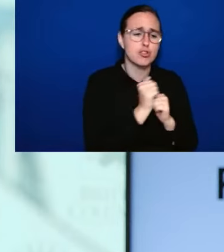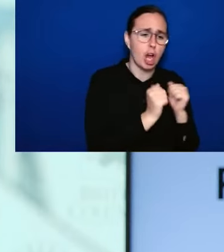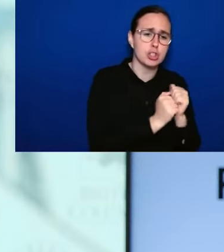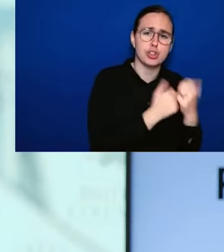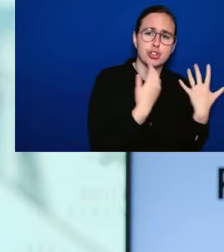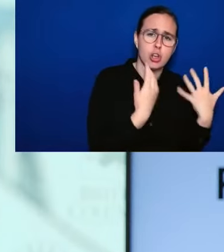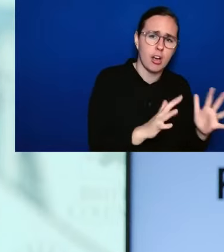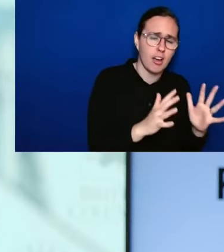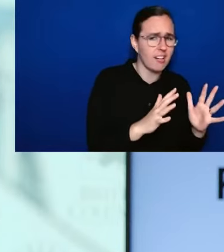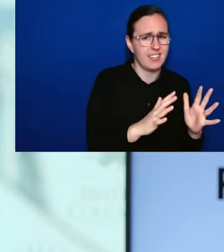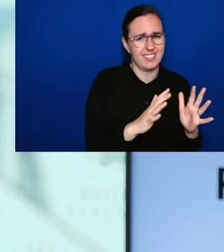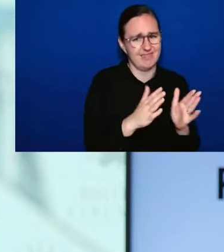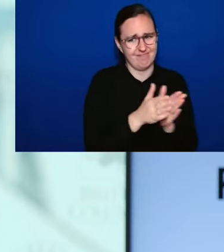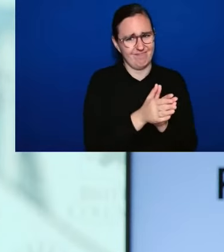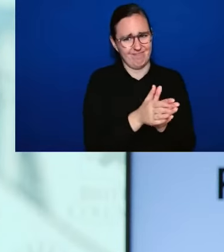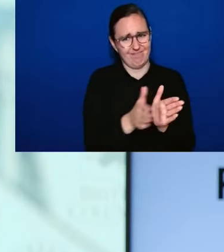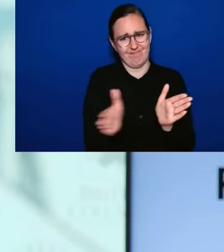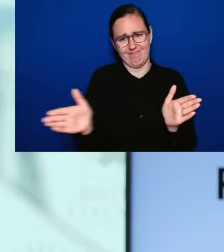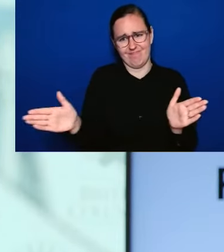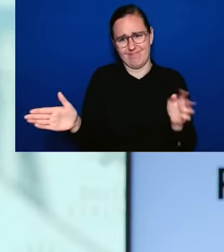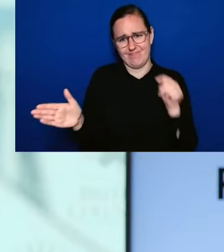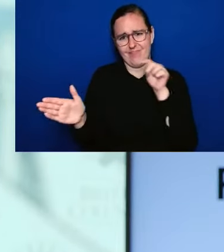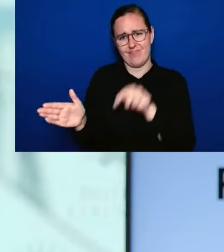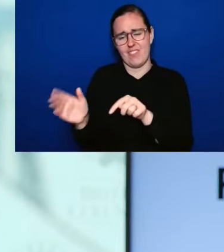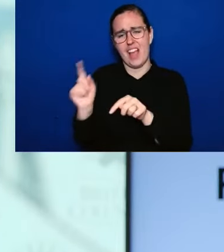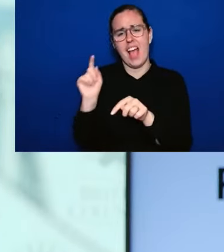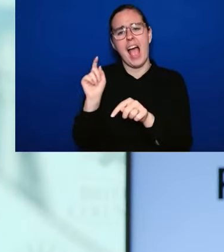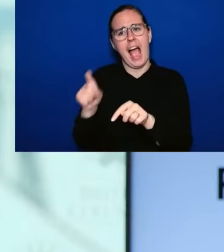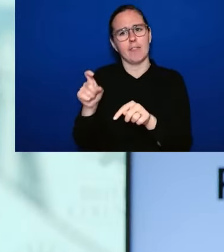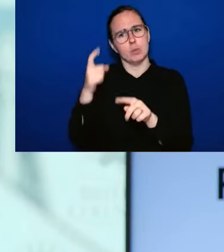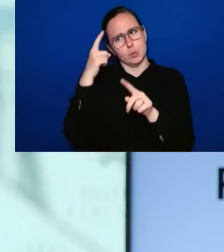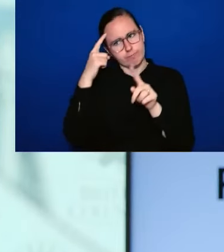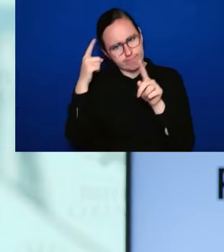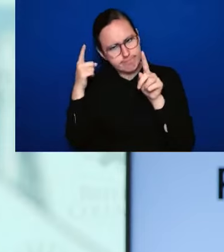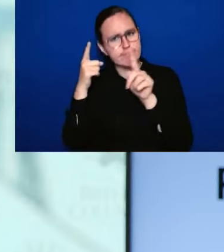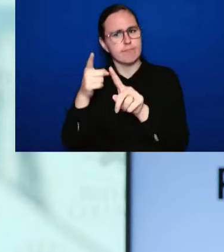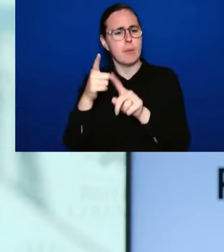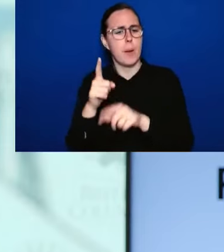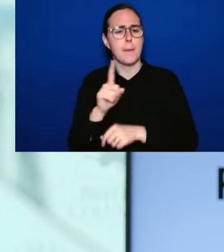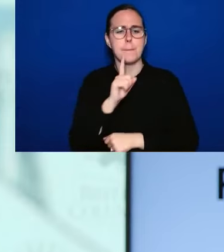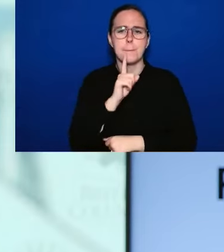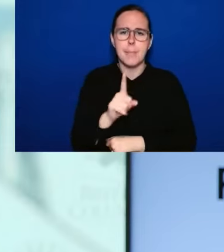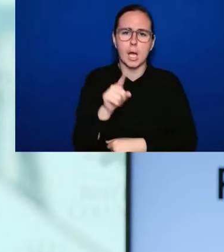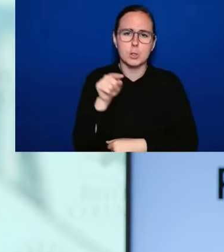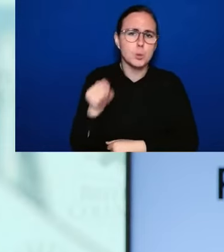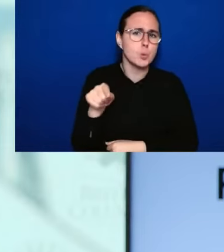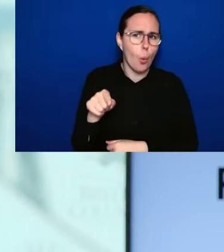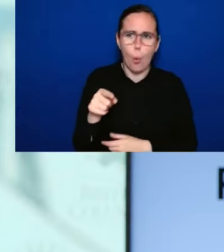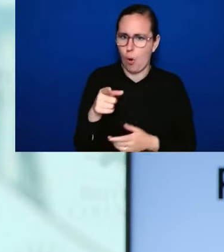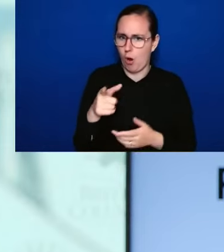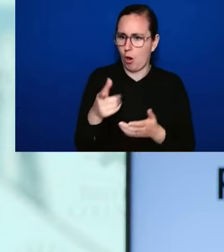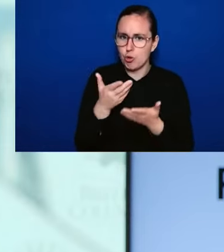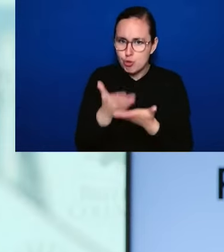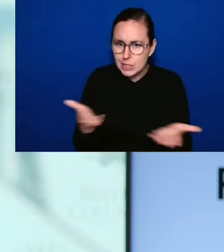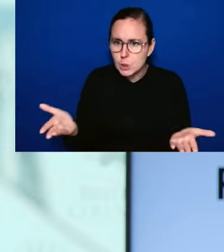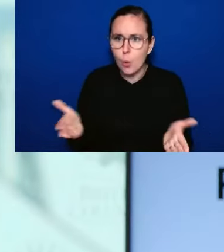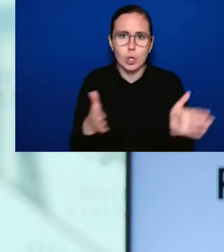have the resources and the plan in place so that our- doctors